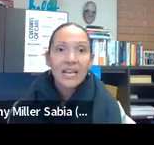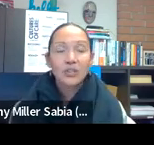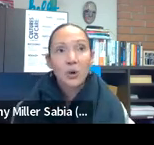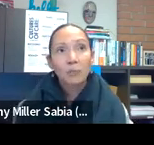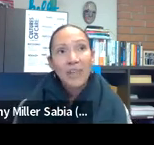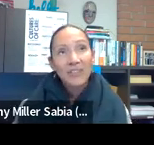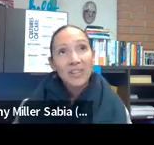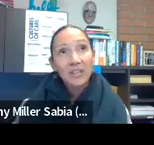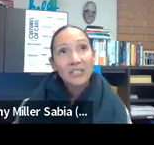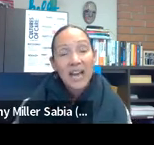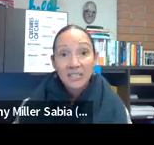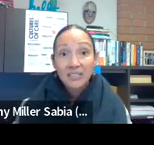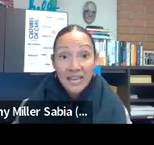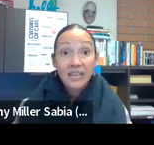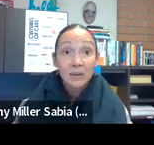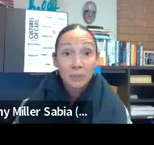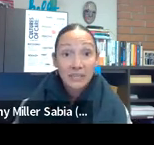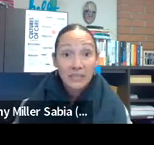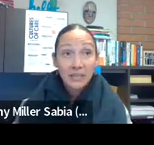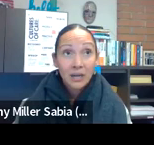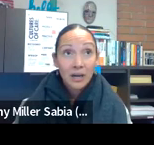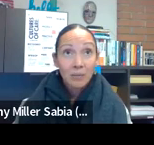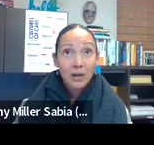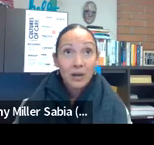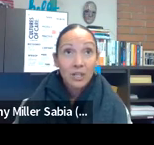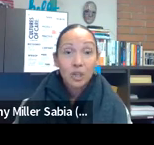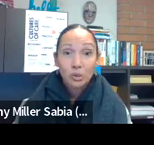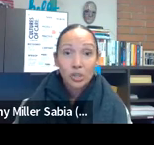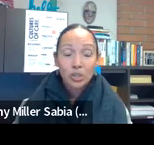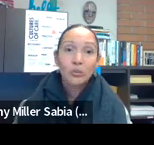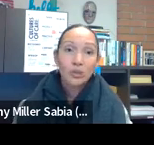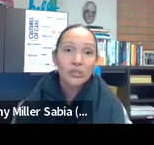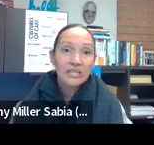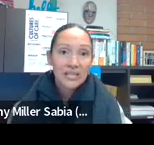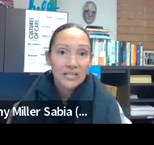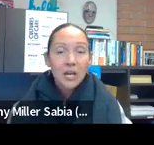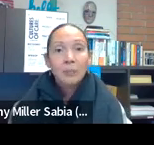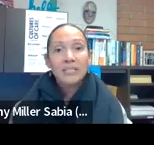And so I think tech can be a solution to a certain extent.